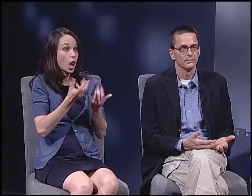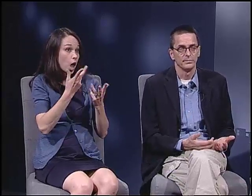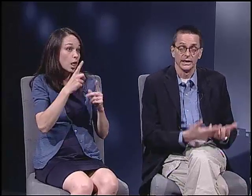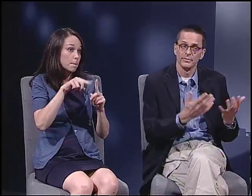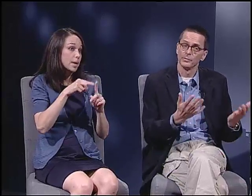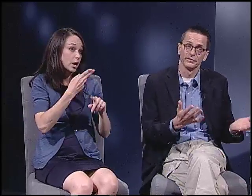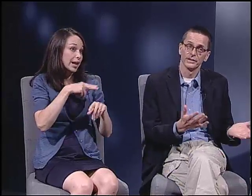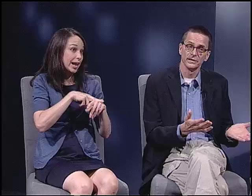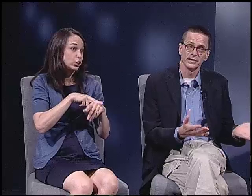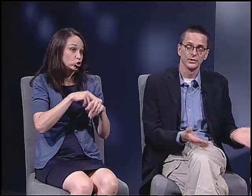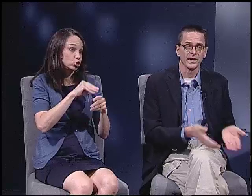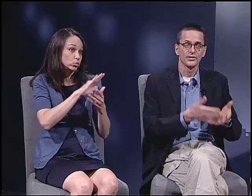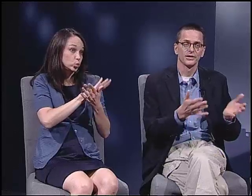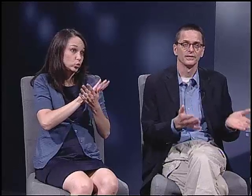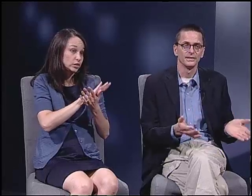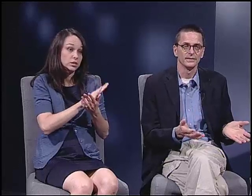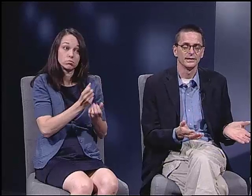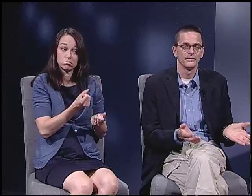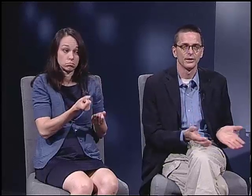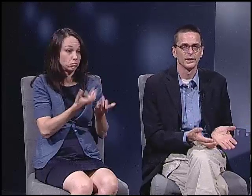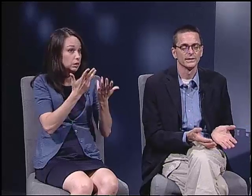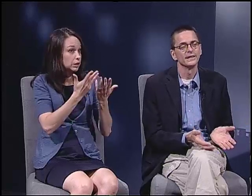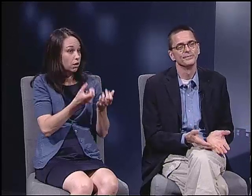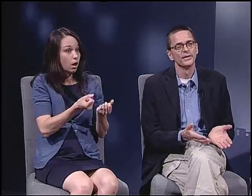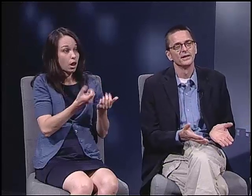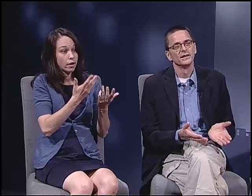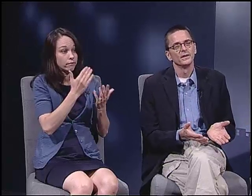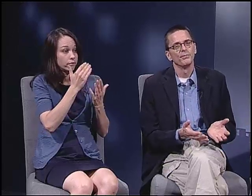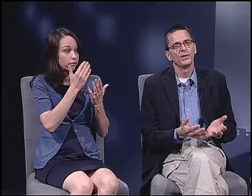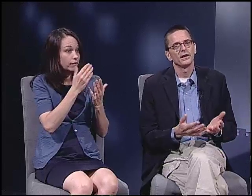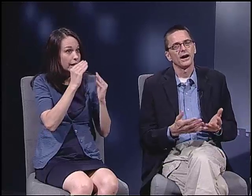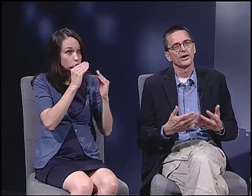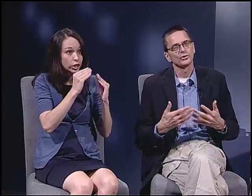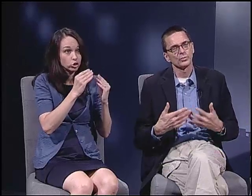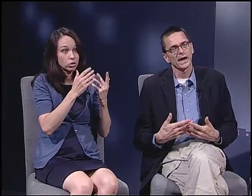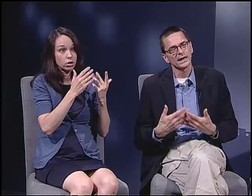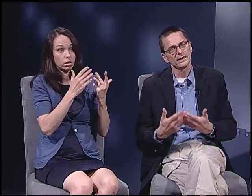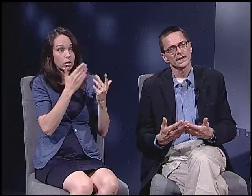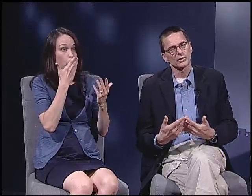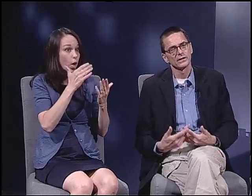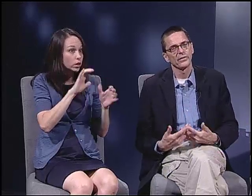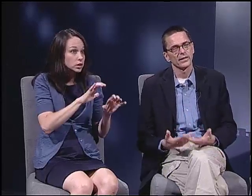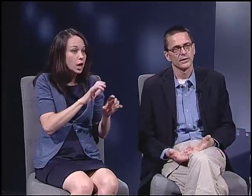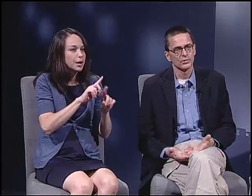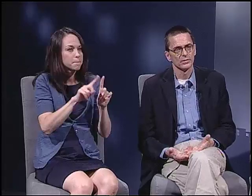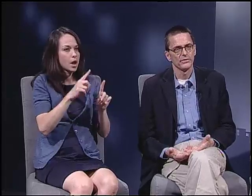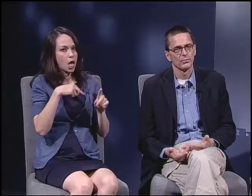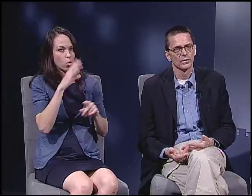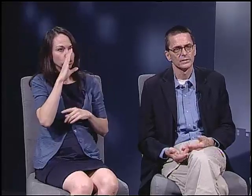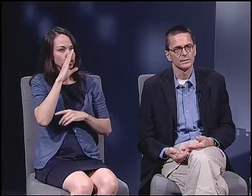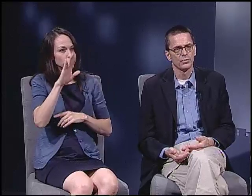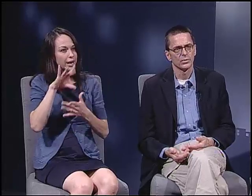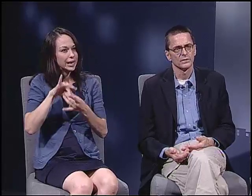many of them are very educational and very well done but our direct connection to that larger living world is important